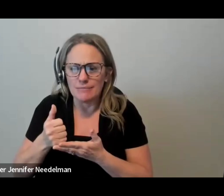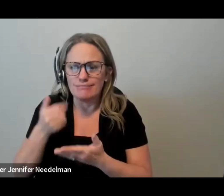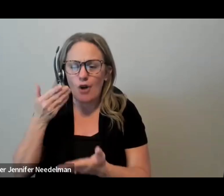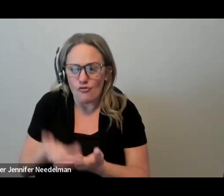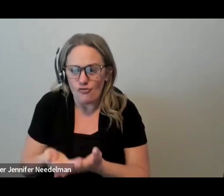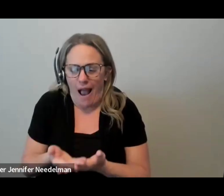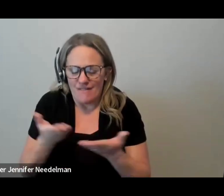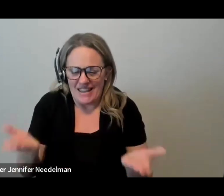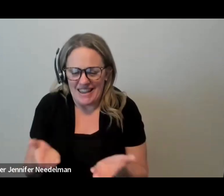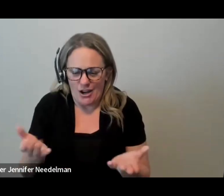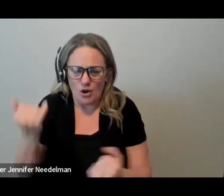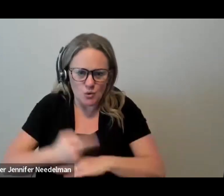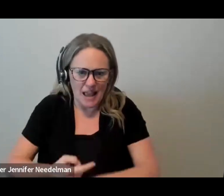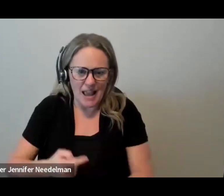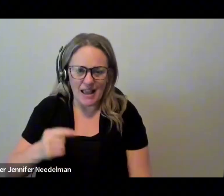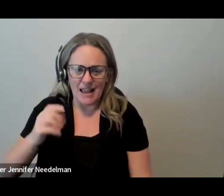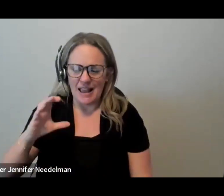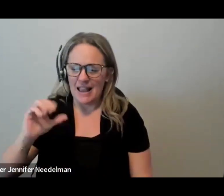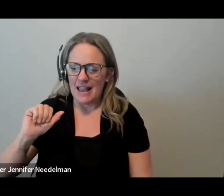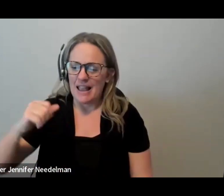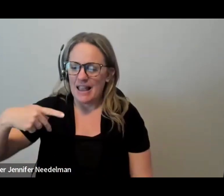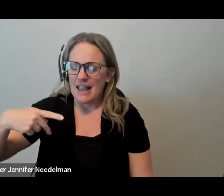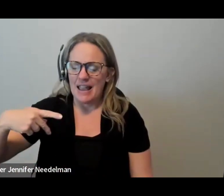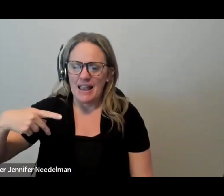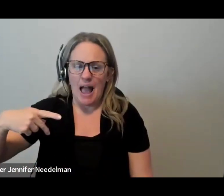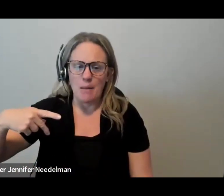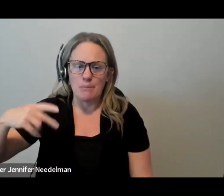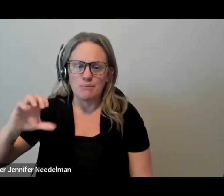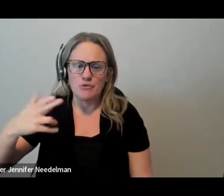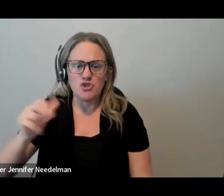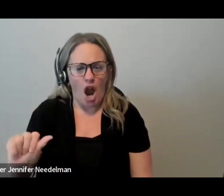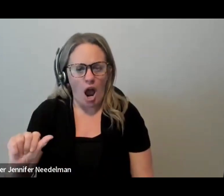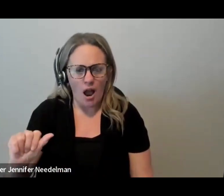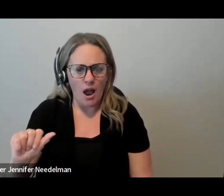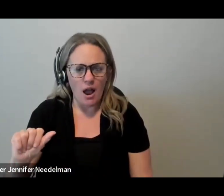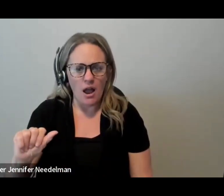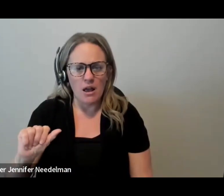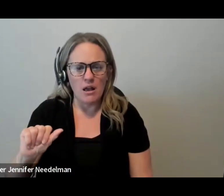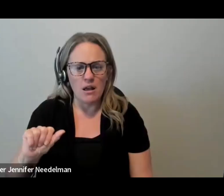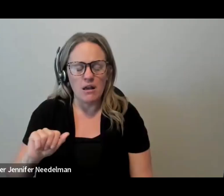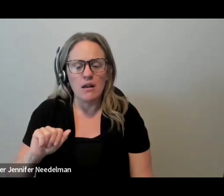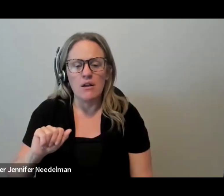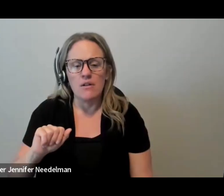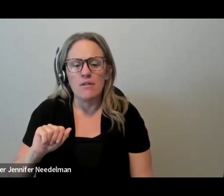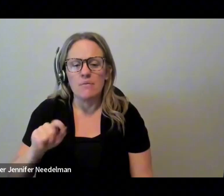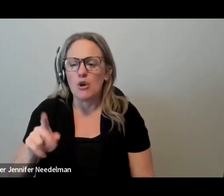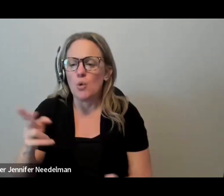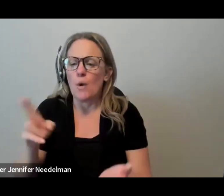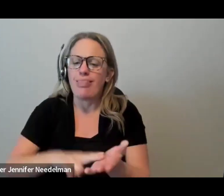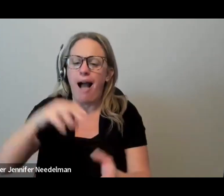CAPTCHA, which most people are familiar with CAPTCHA when you go to some, you know, log into a web service